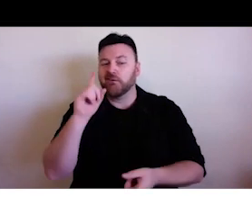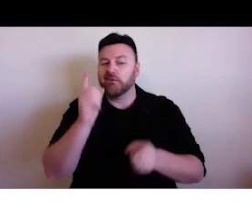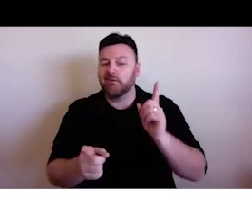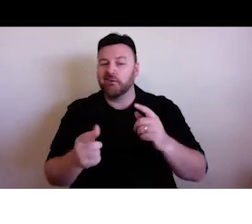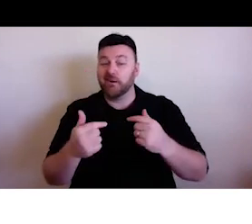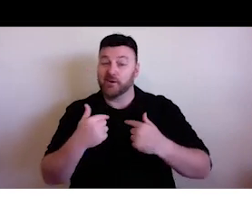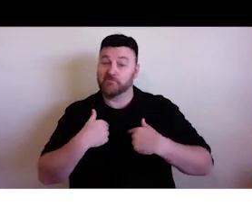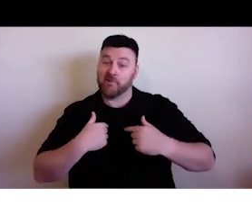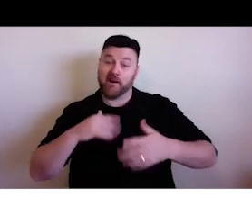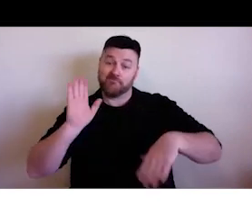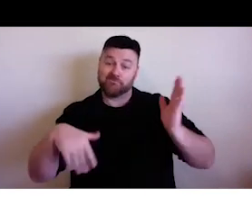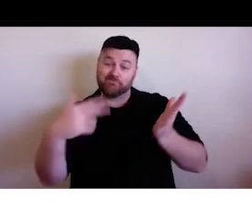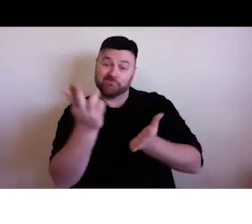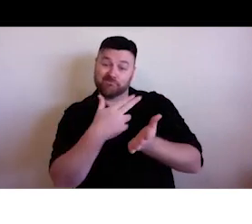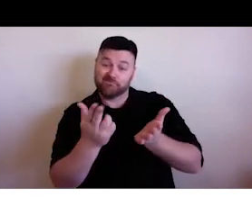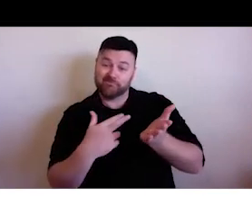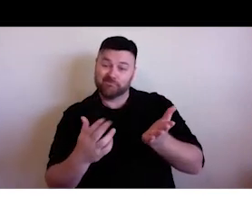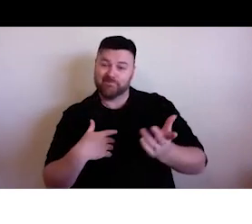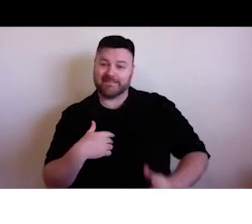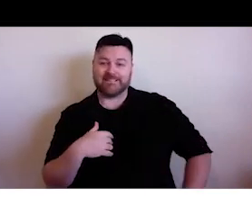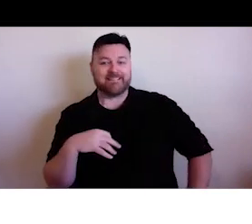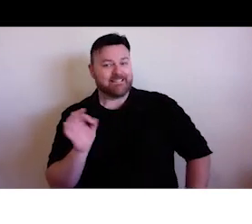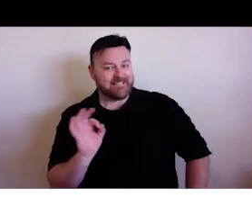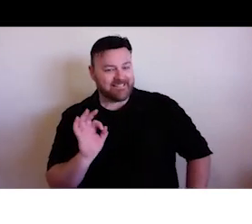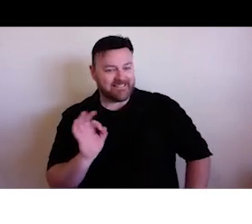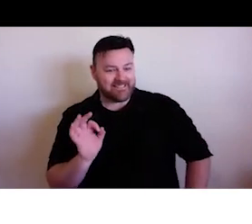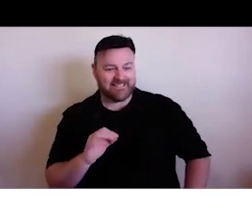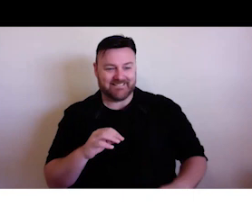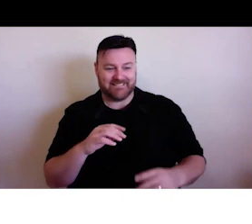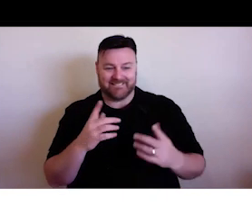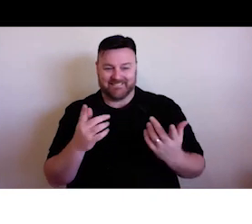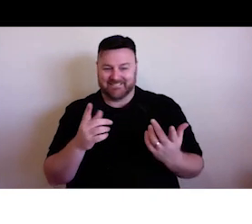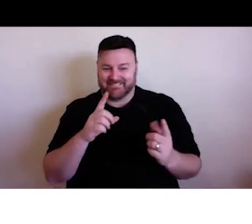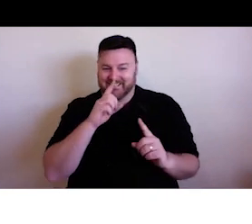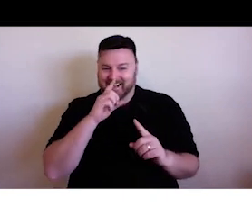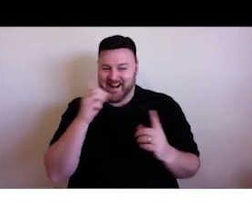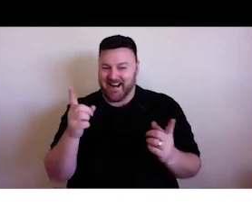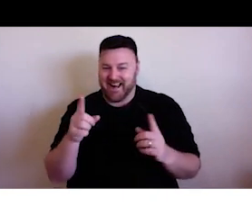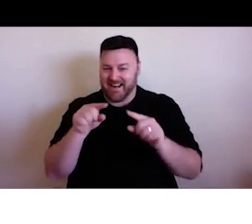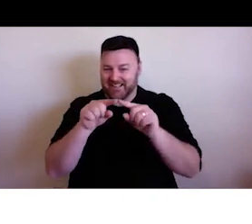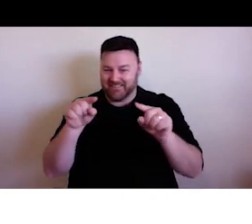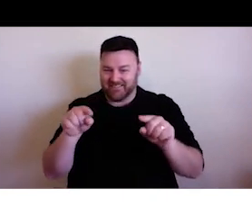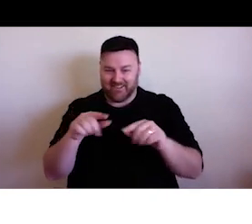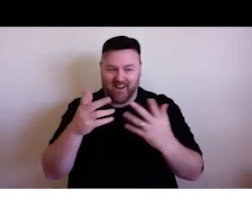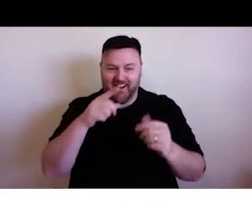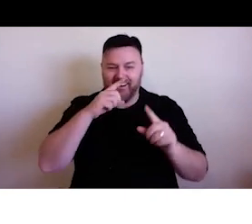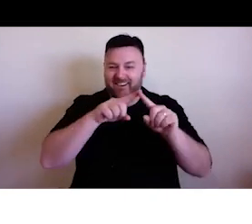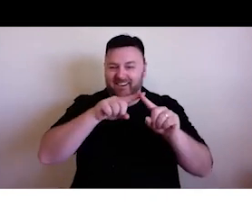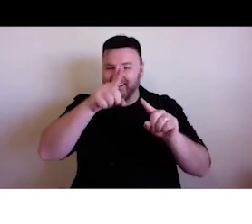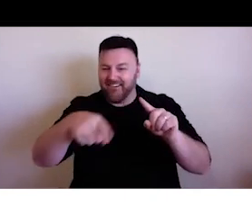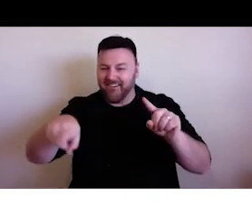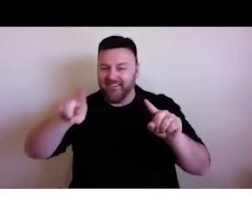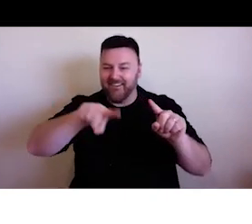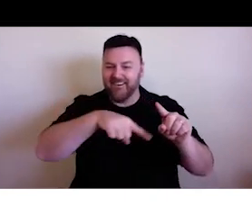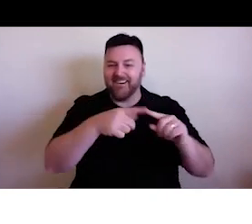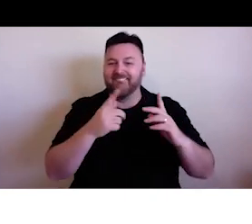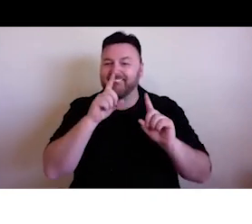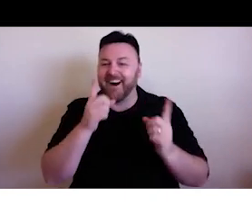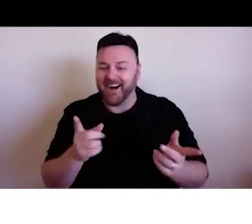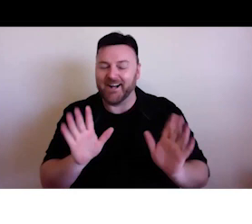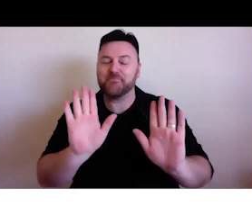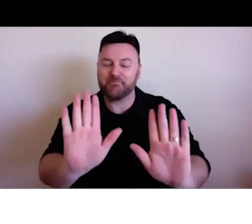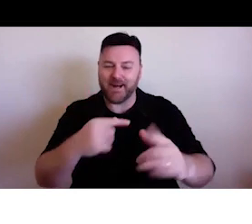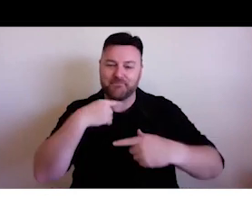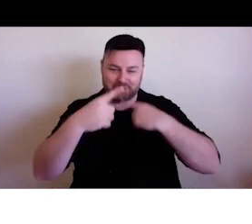my forte. I seem to not even be able to draw a symmetrycal figure 8. We